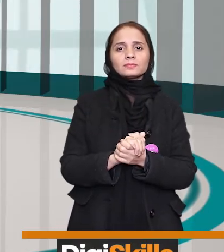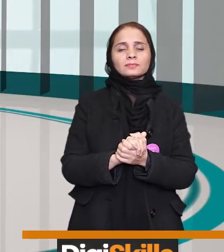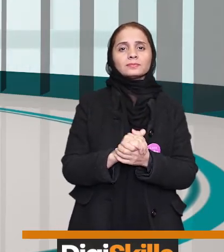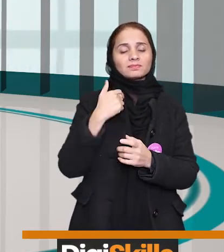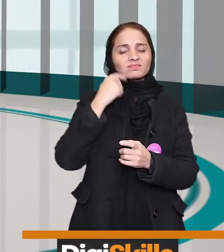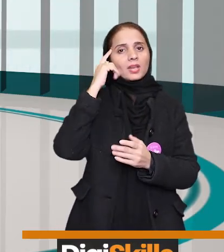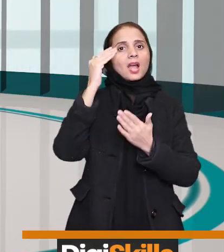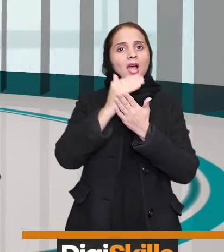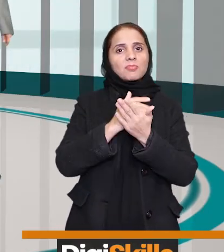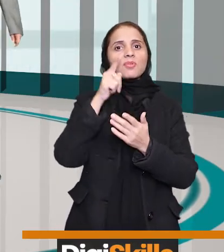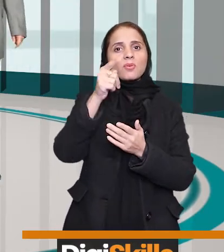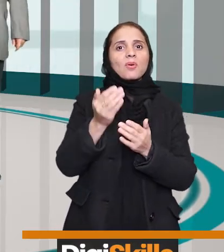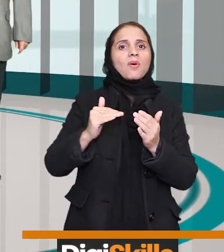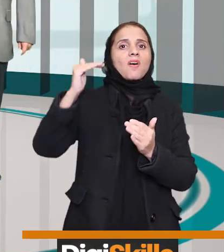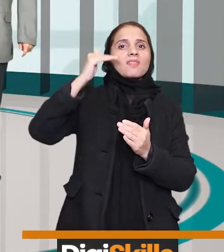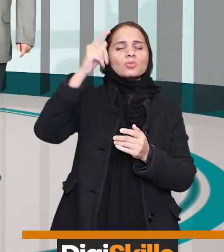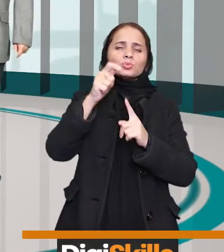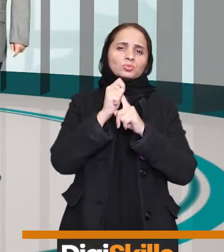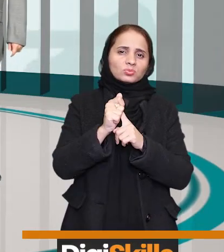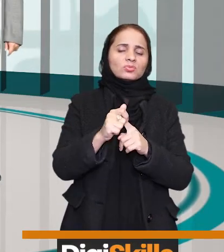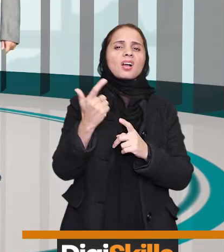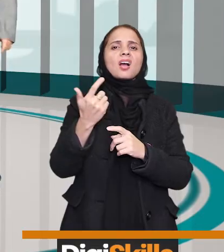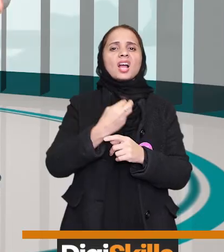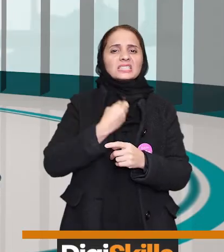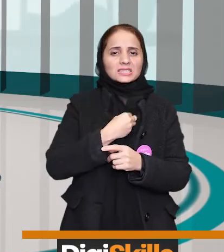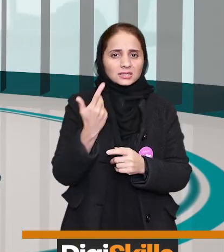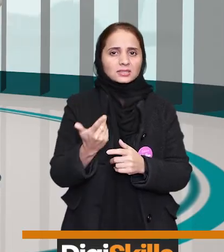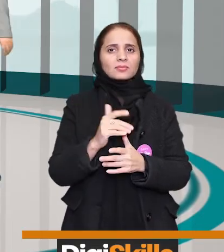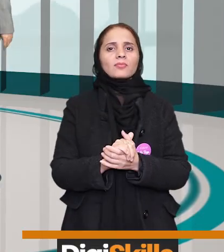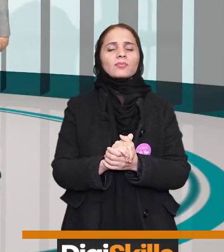it's quite possible that the employer understand that you are very much needy.You're desperate